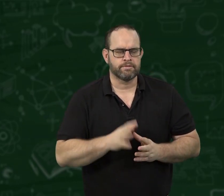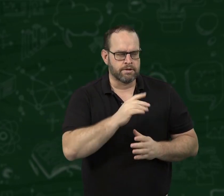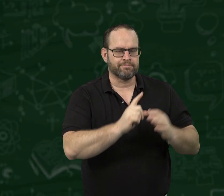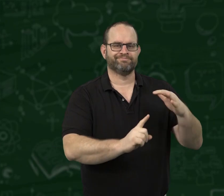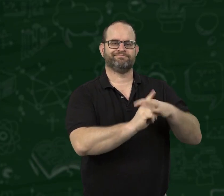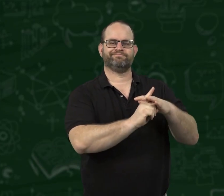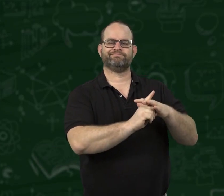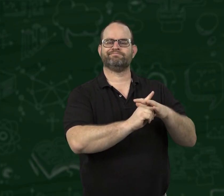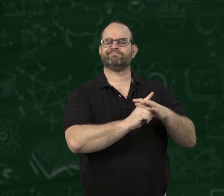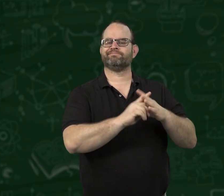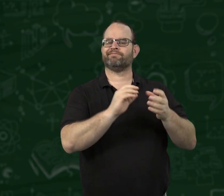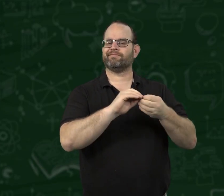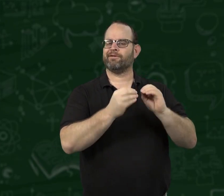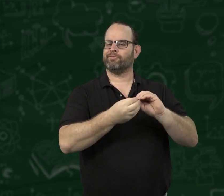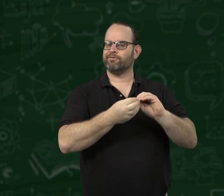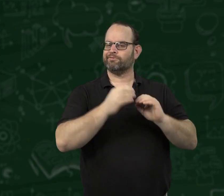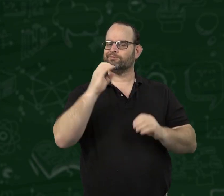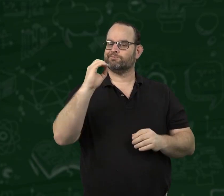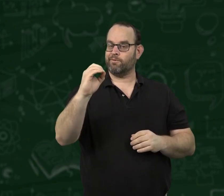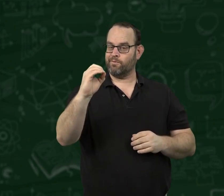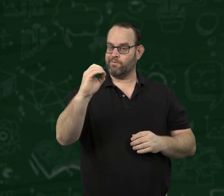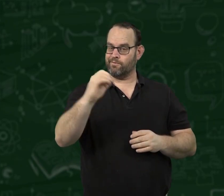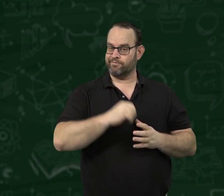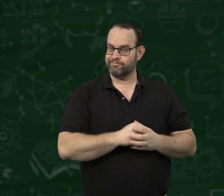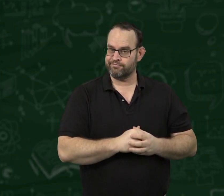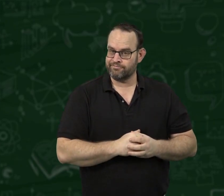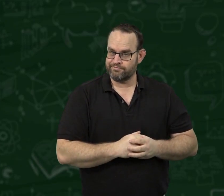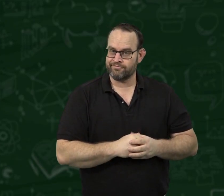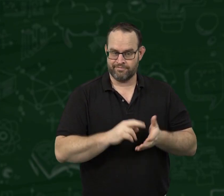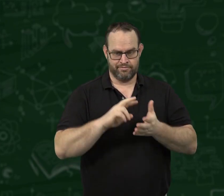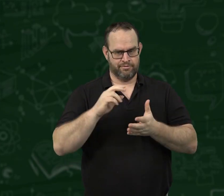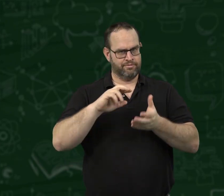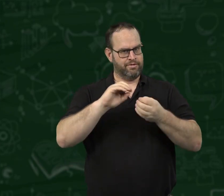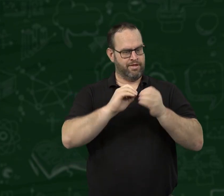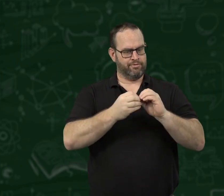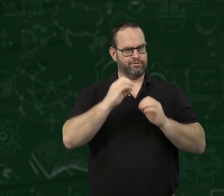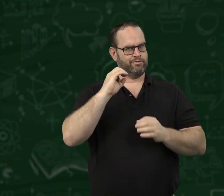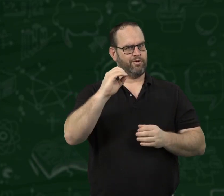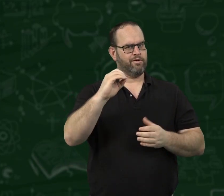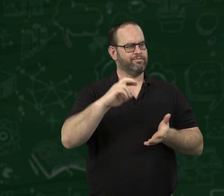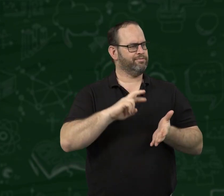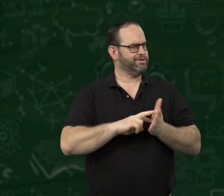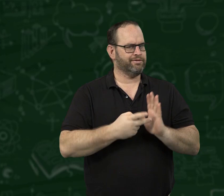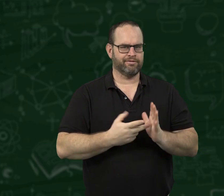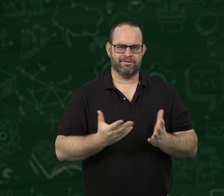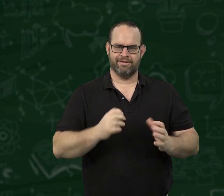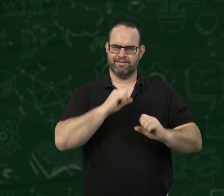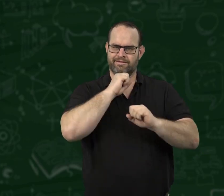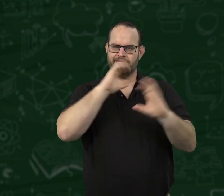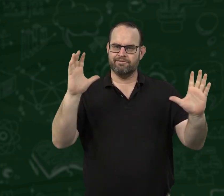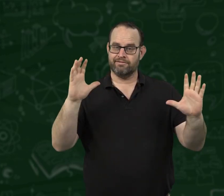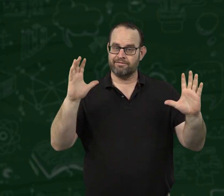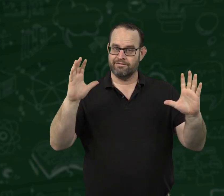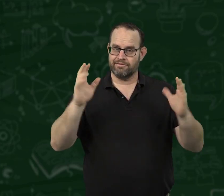That is how we got the number zero. Zero represents nothing.